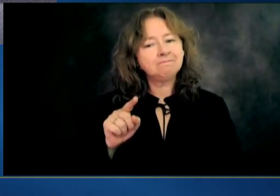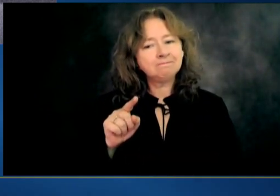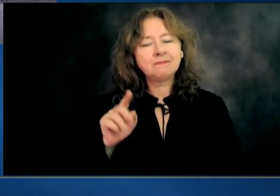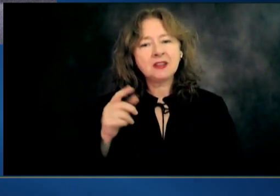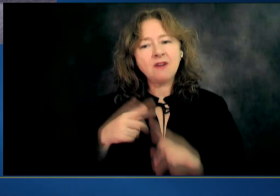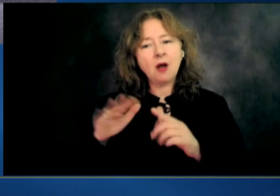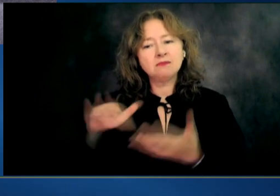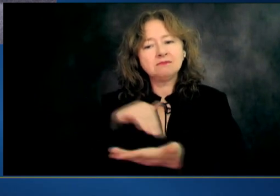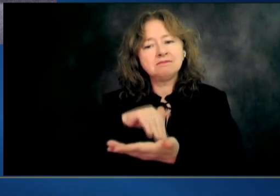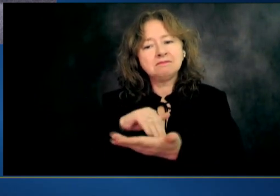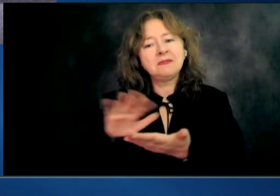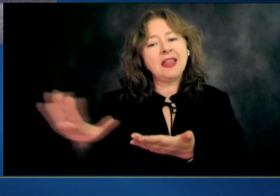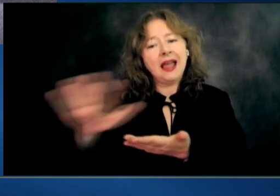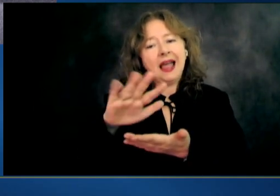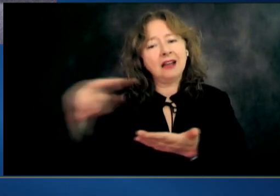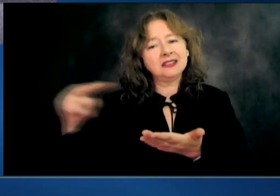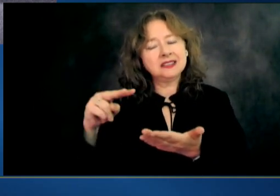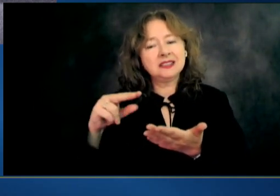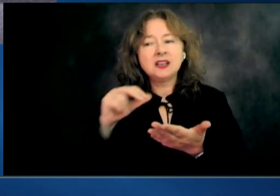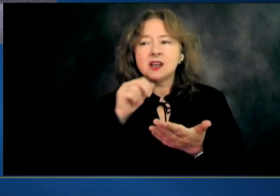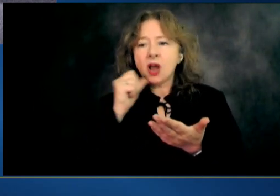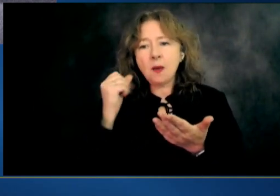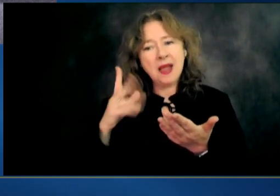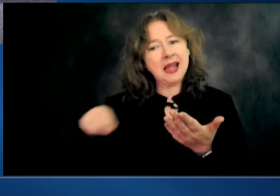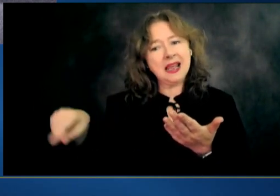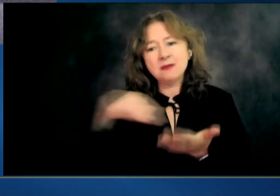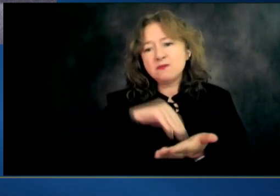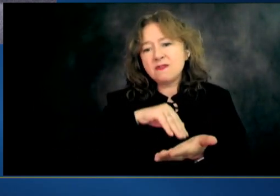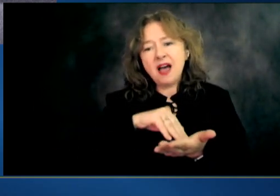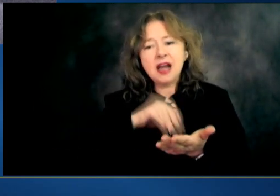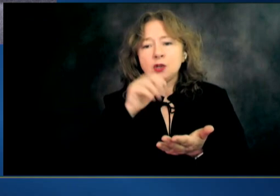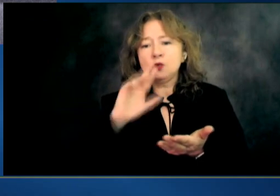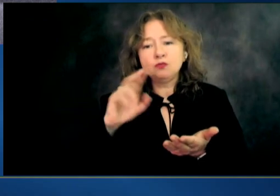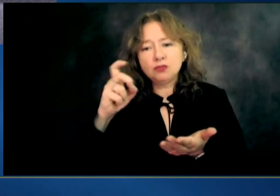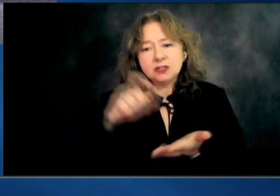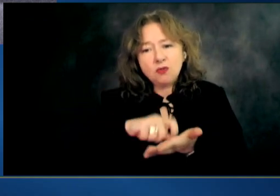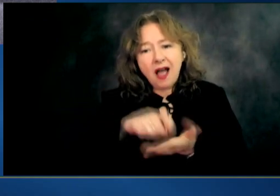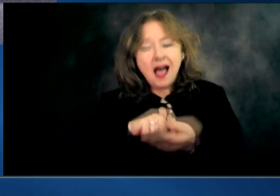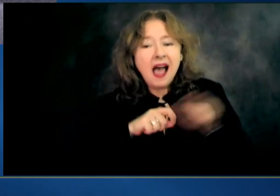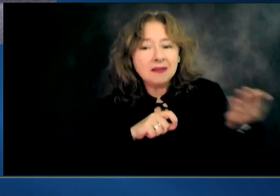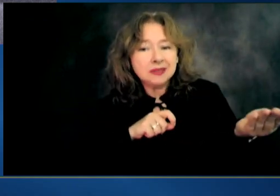as well. There weren't too many providers that were prescribing hydroxyurea. At the time,